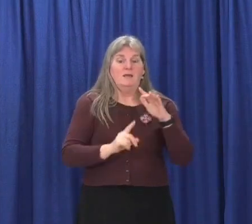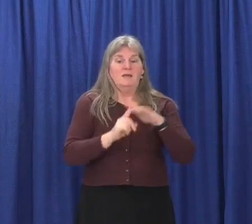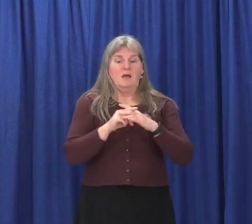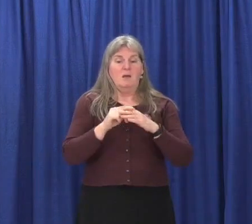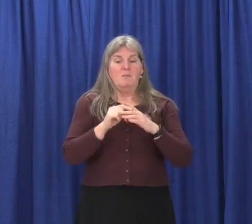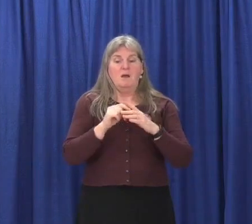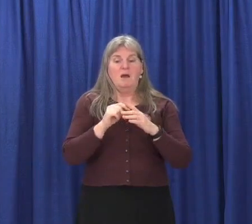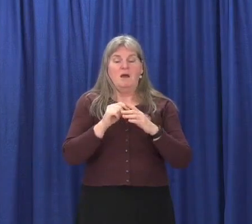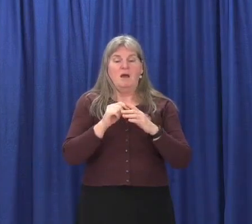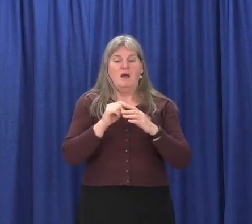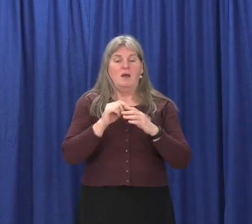Radio-Canada.